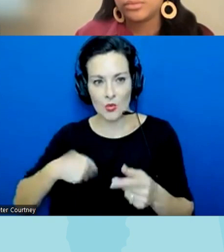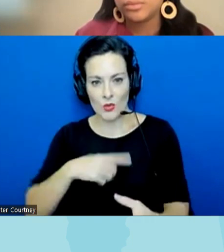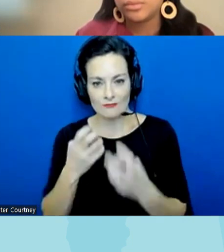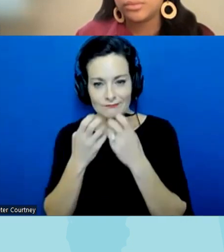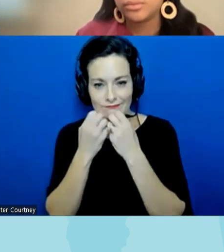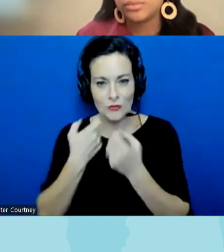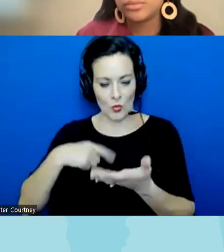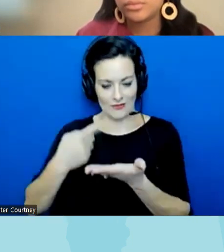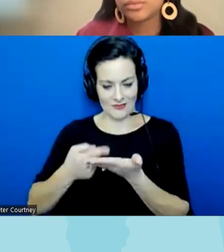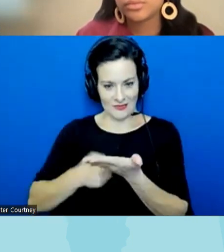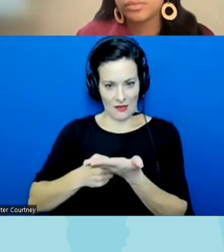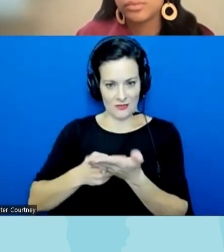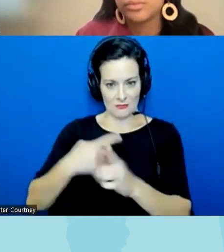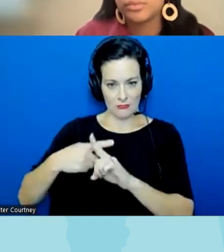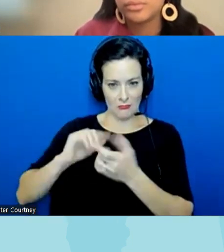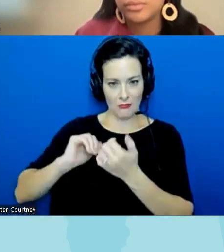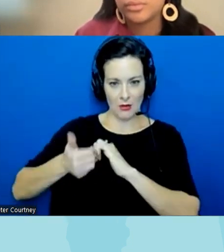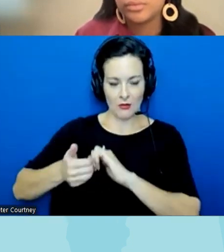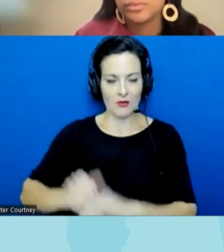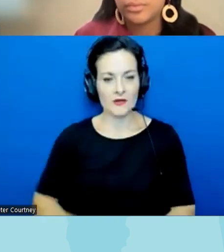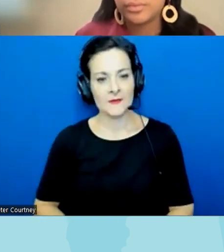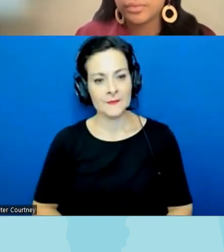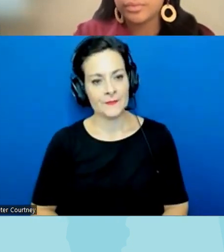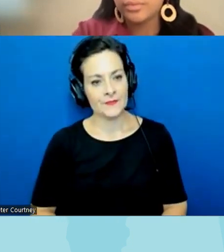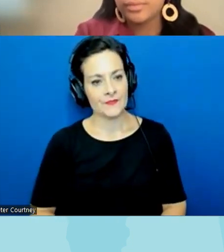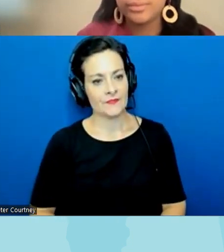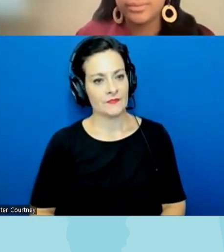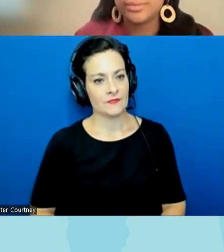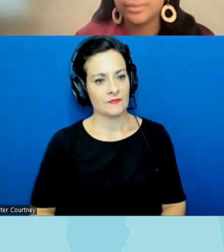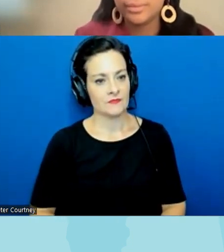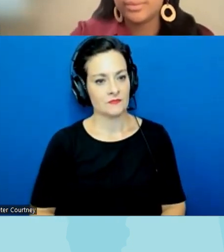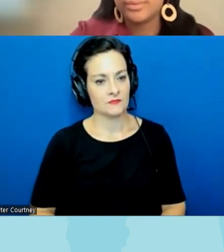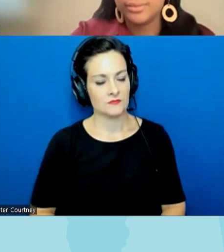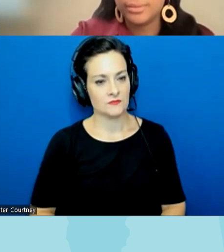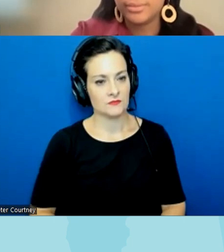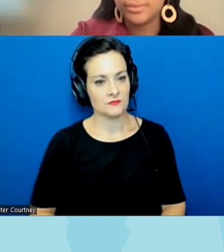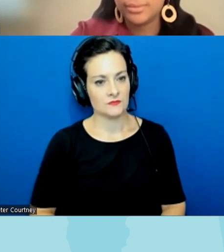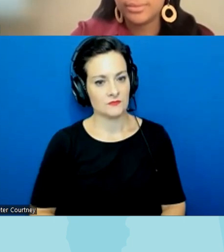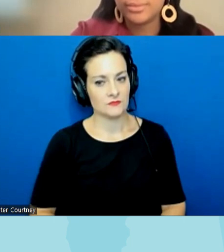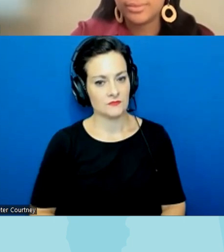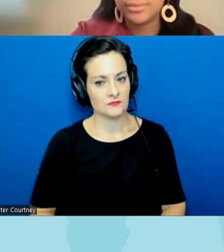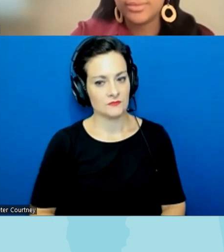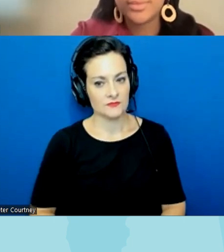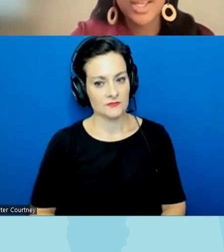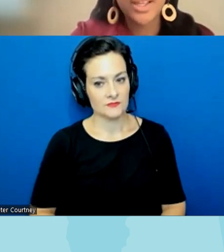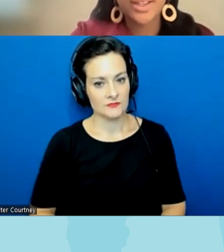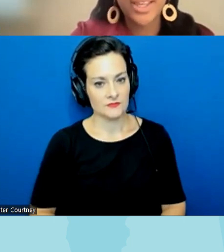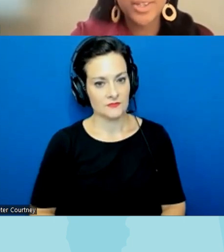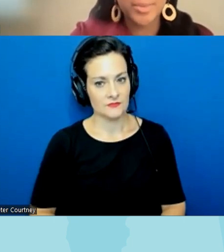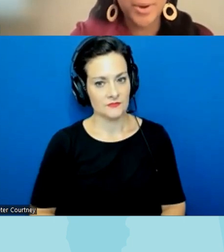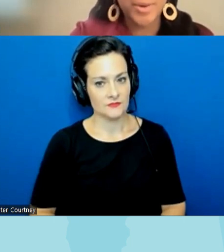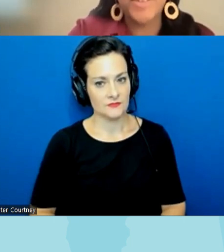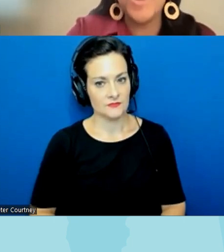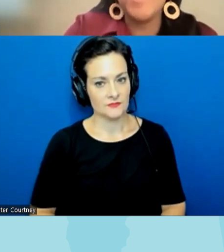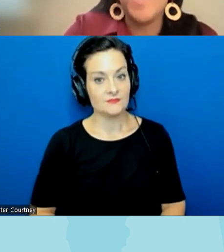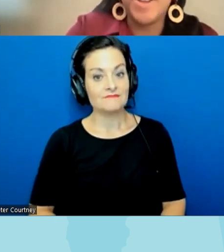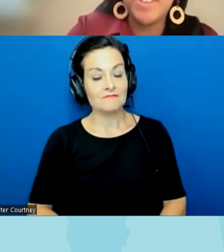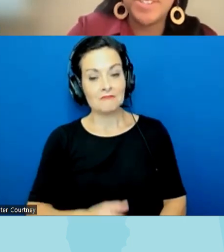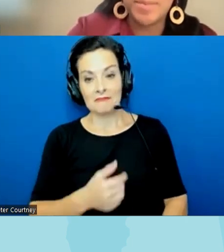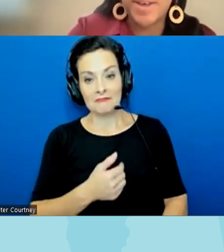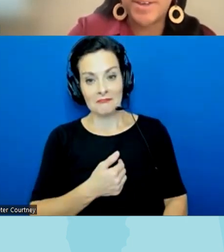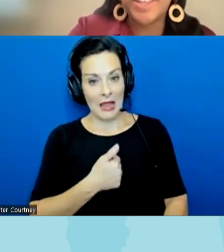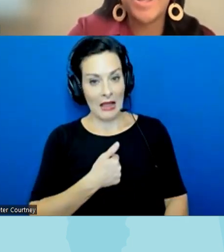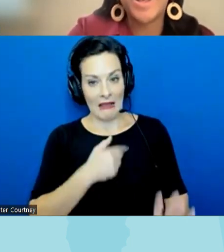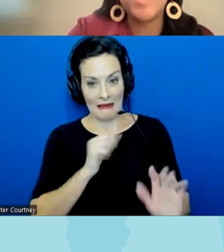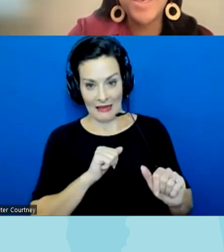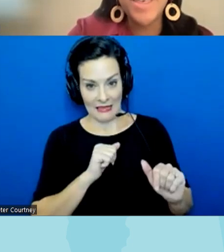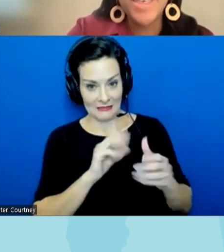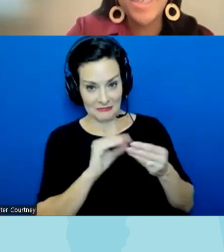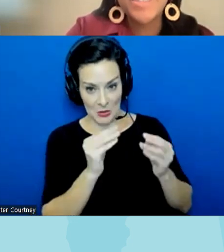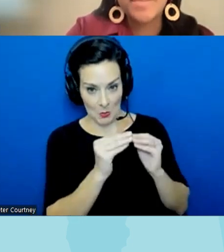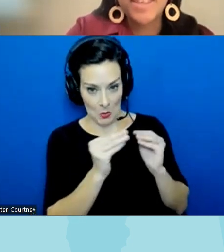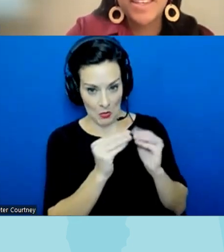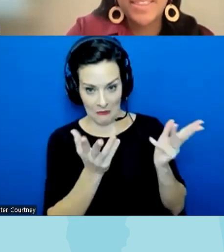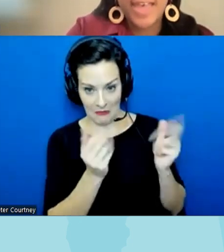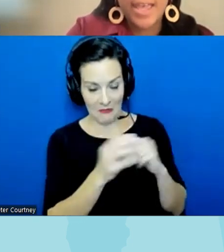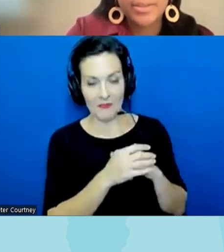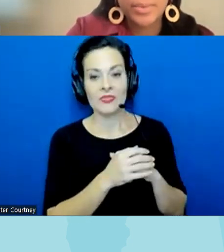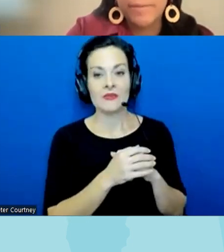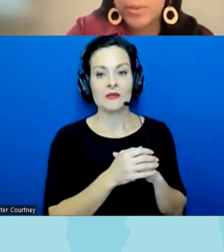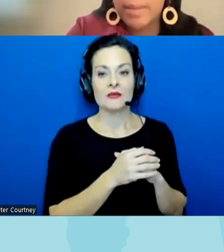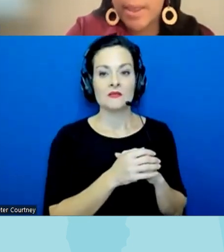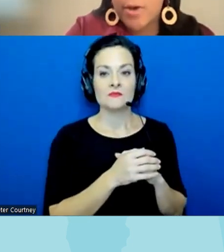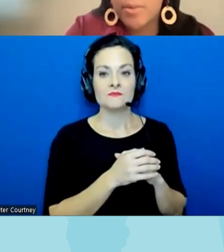other I could talk more if you want me to about it um something that we've doing at my home with my